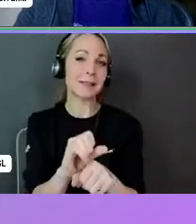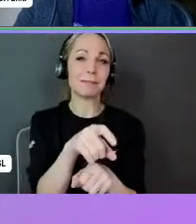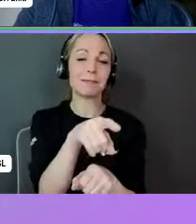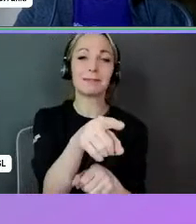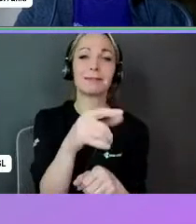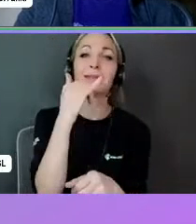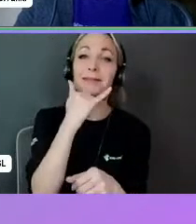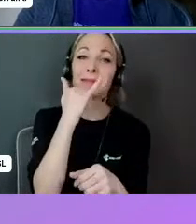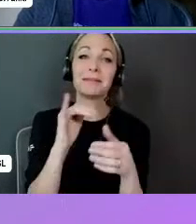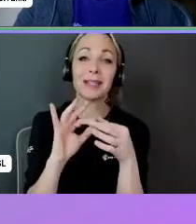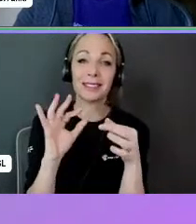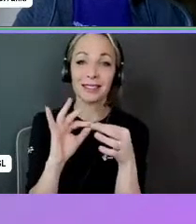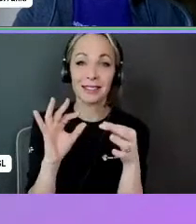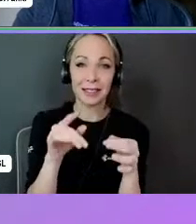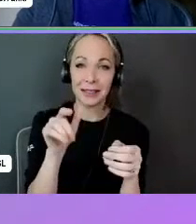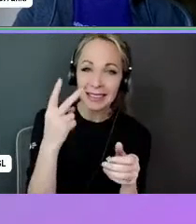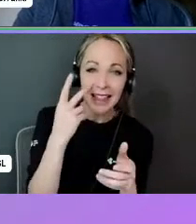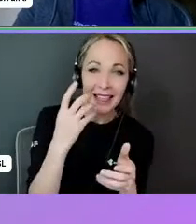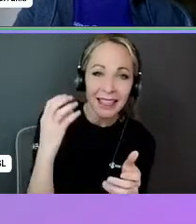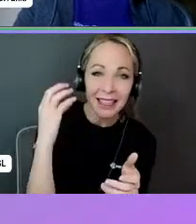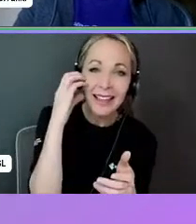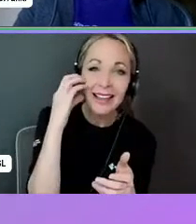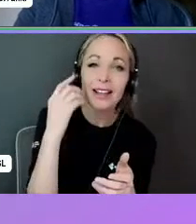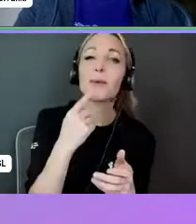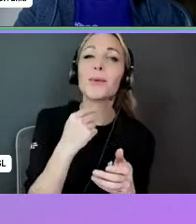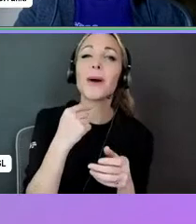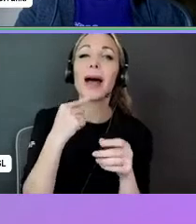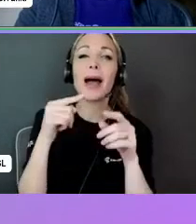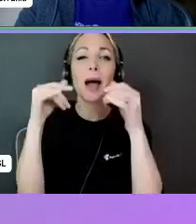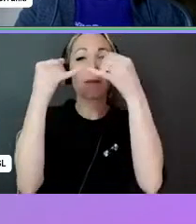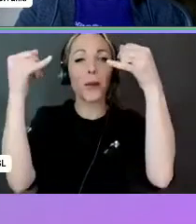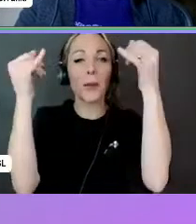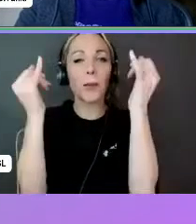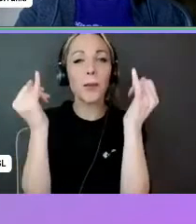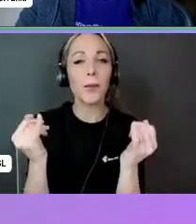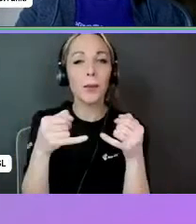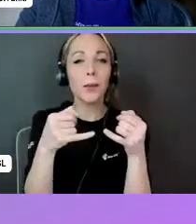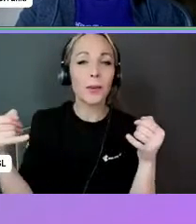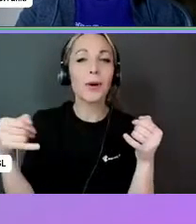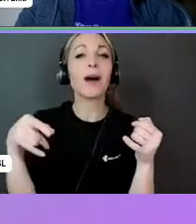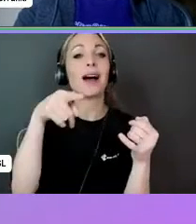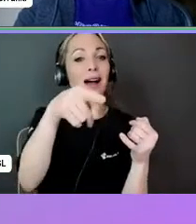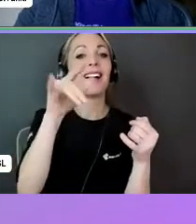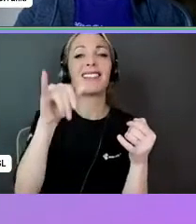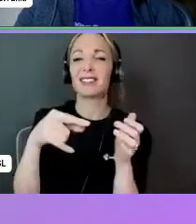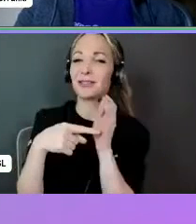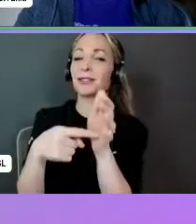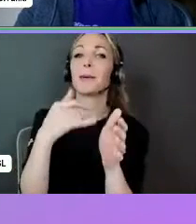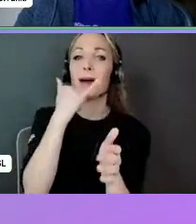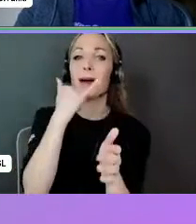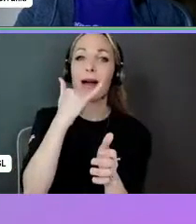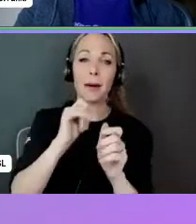error messages. These are the custom error messages I created for this form, so you